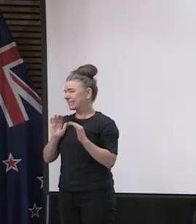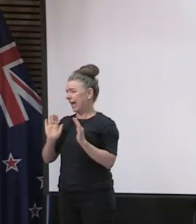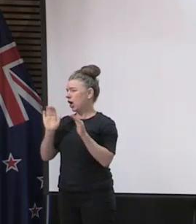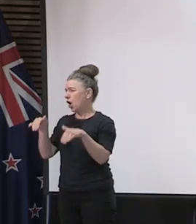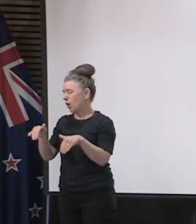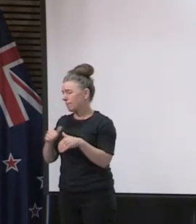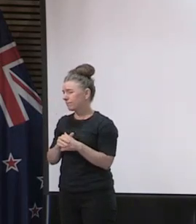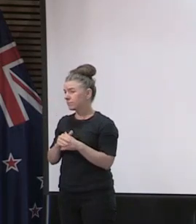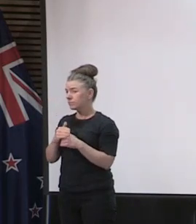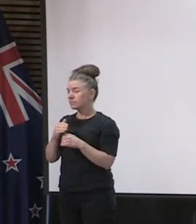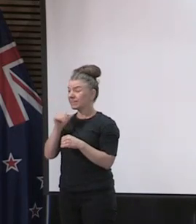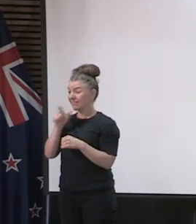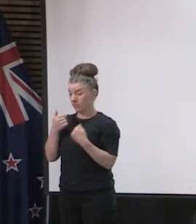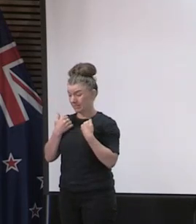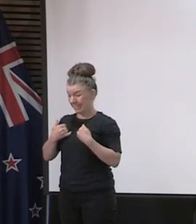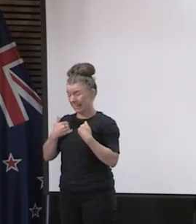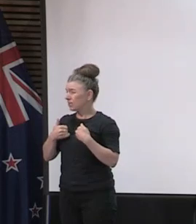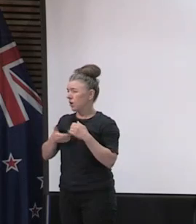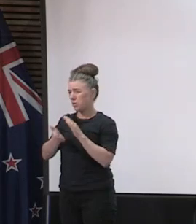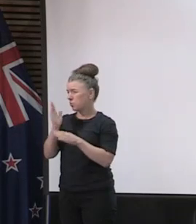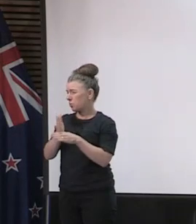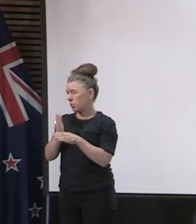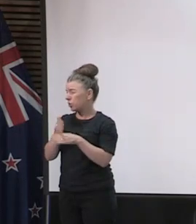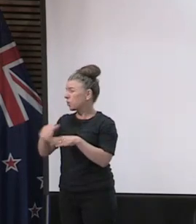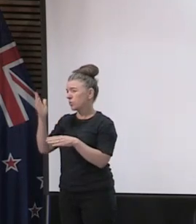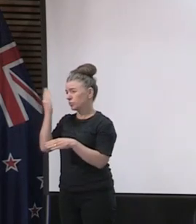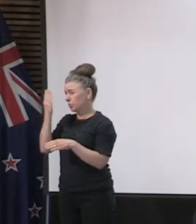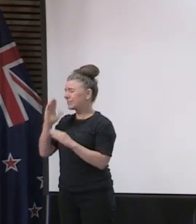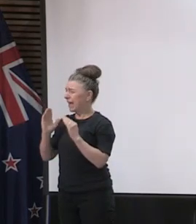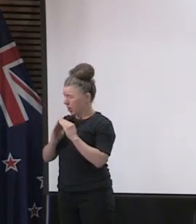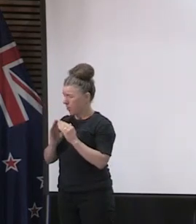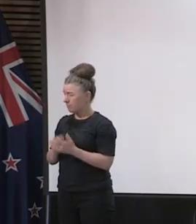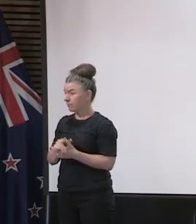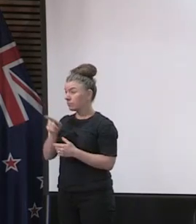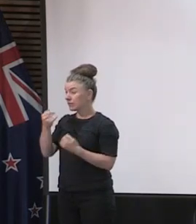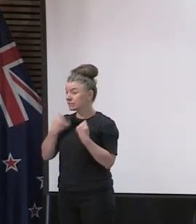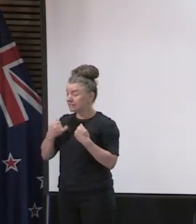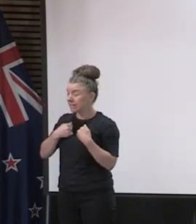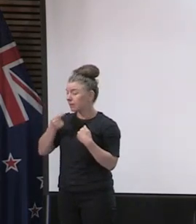transport. If you are sick, stay home. Don't go to work or school. Don't socialise if you